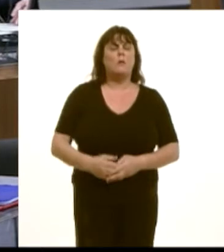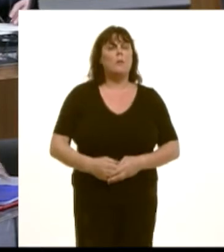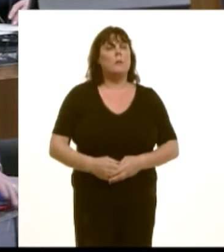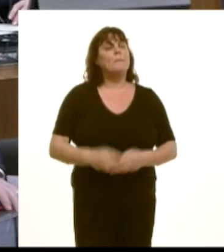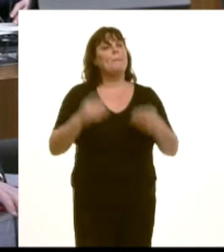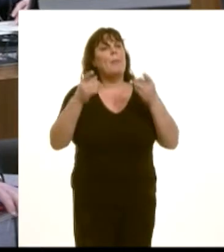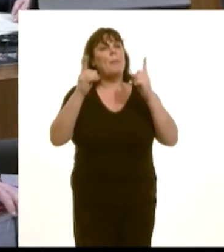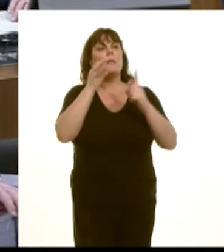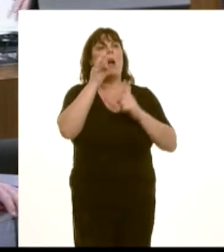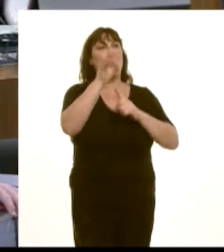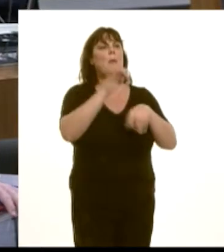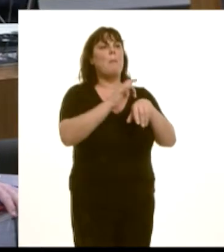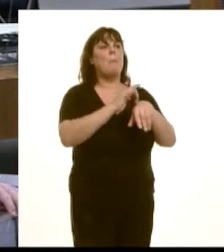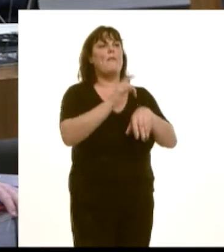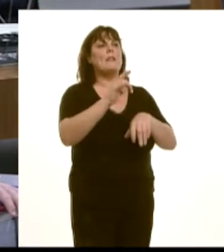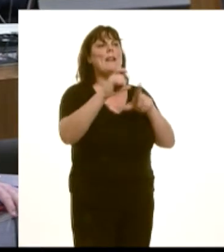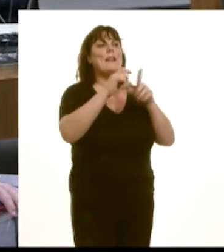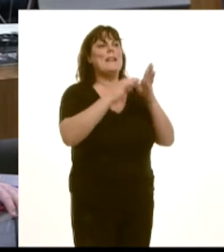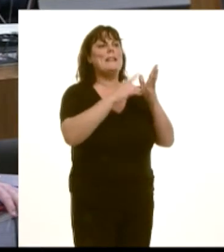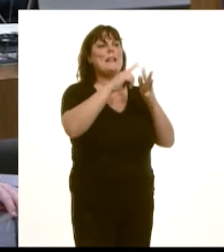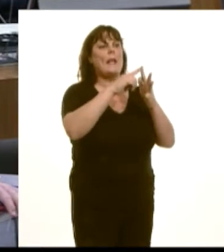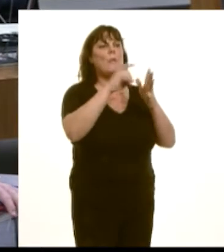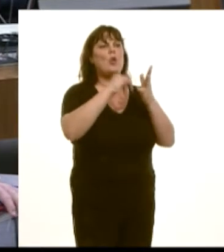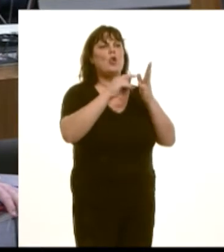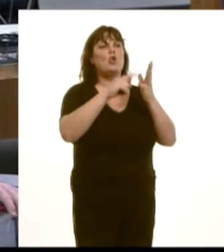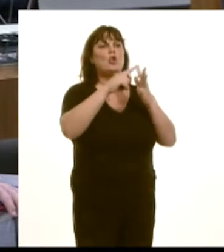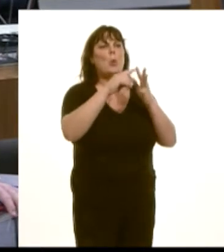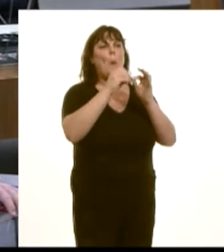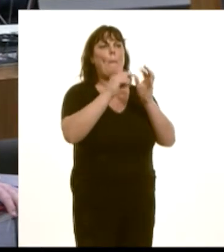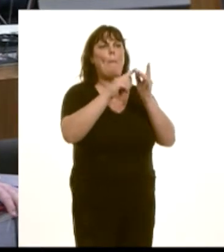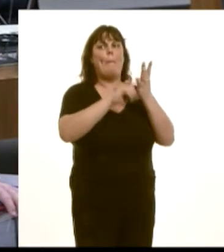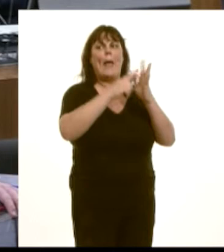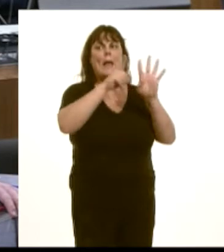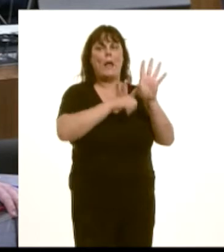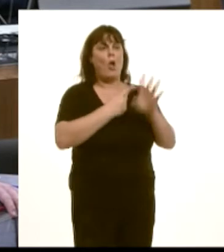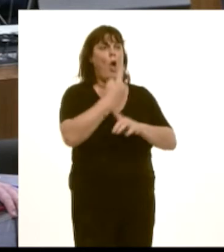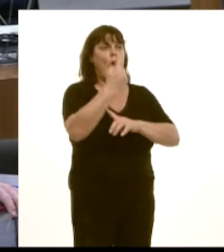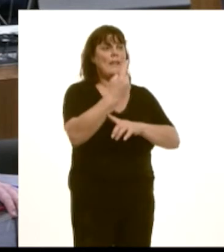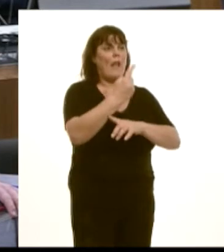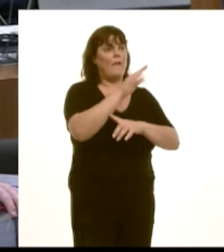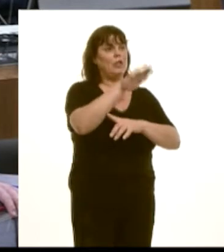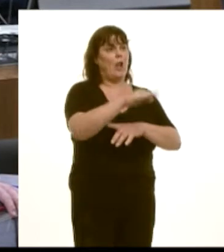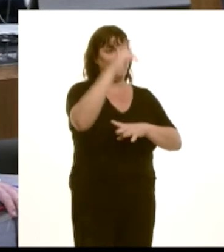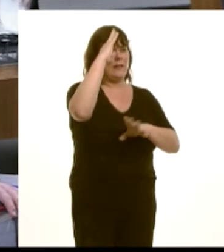Professor Dame Sue Bailey, who is a child psychiatrist and a former president of the